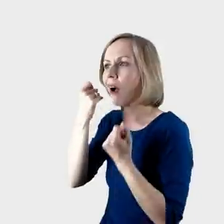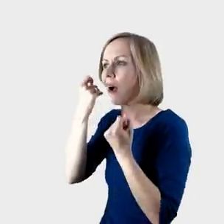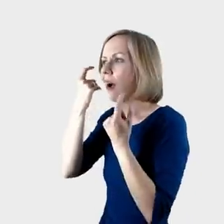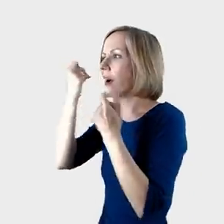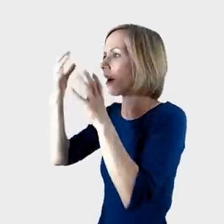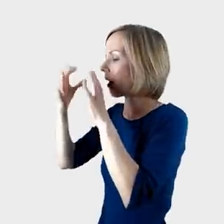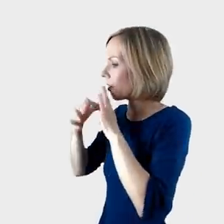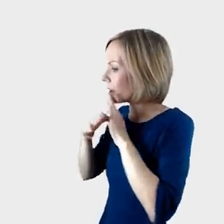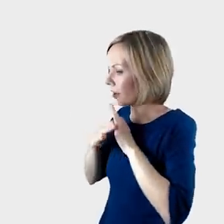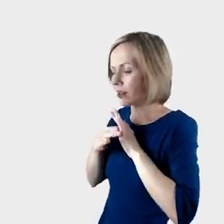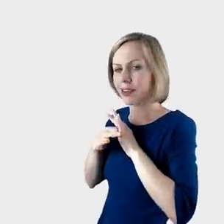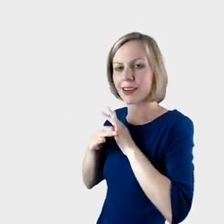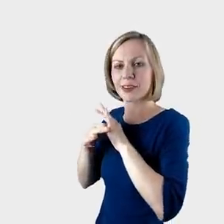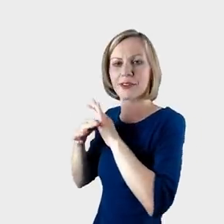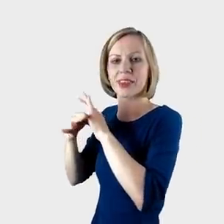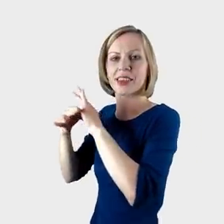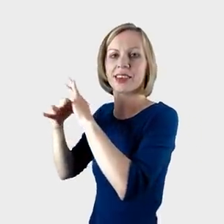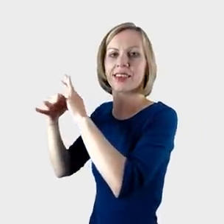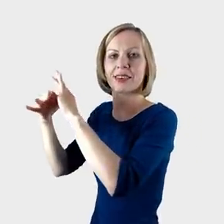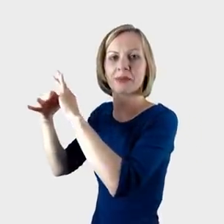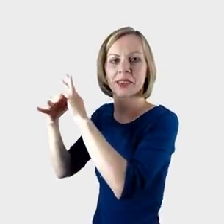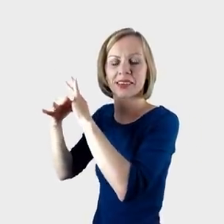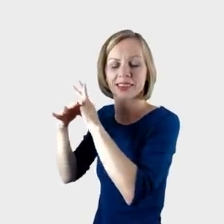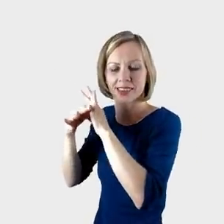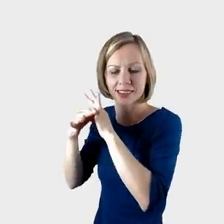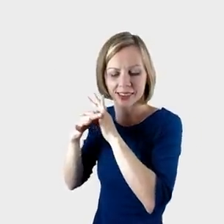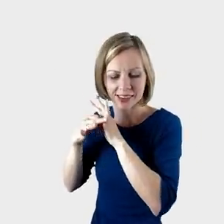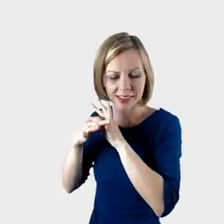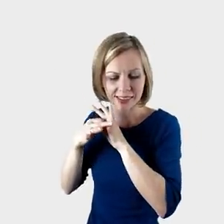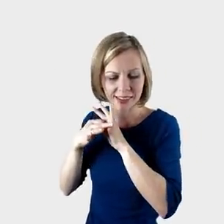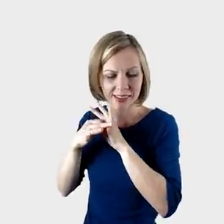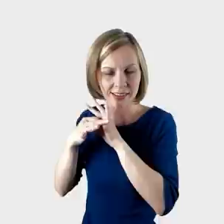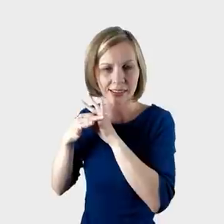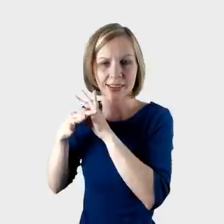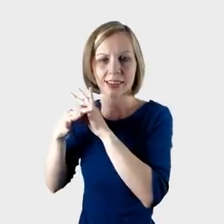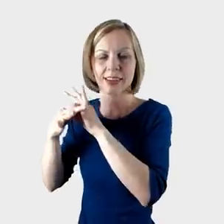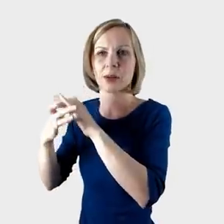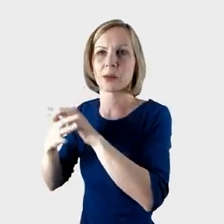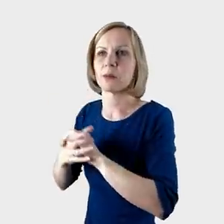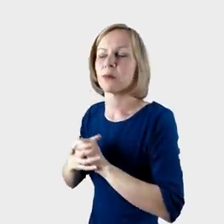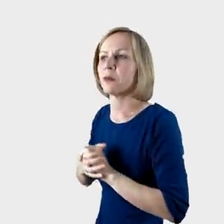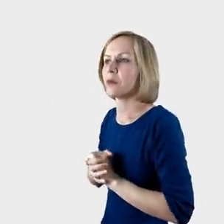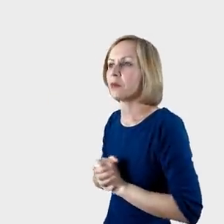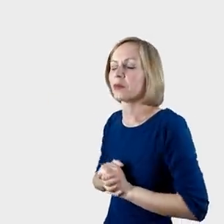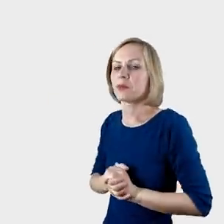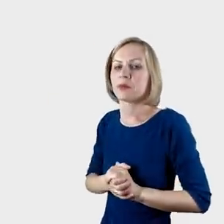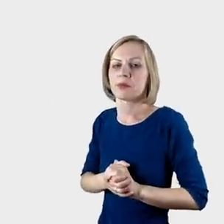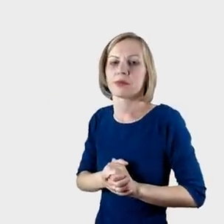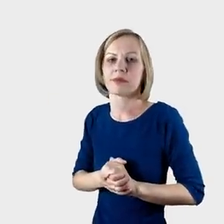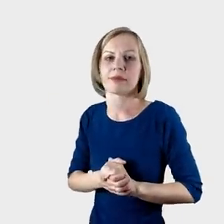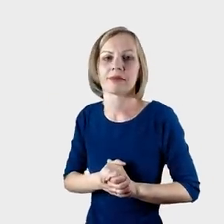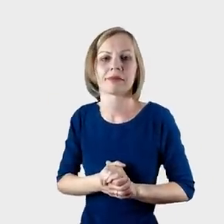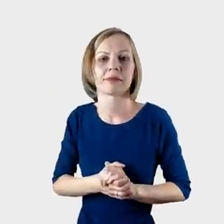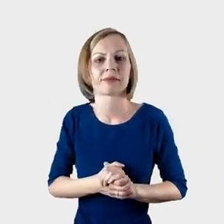As You live in me